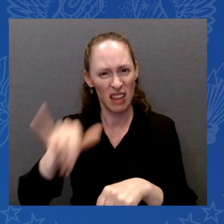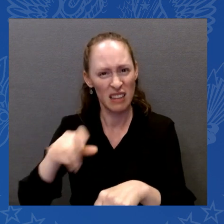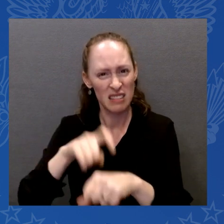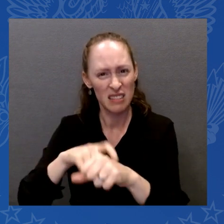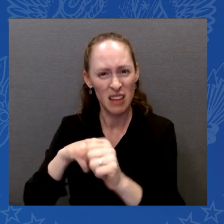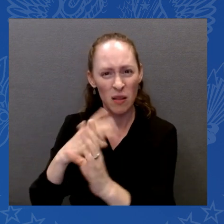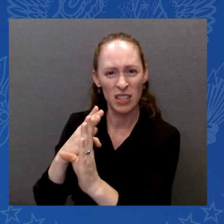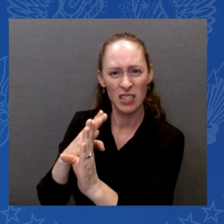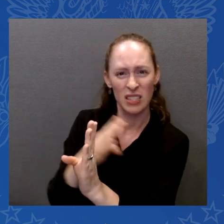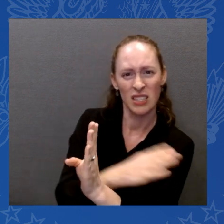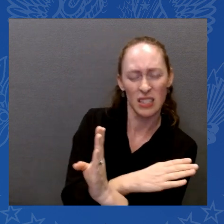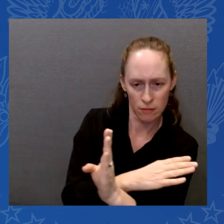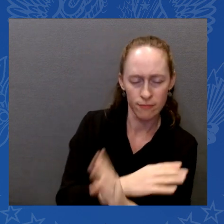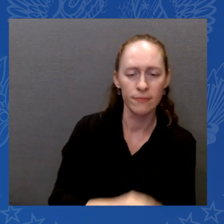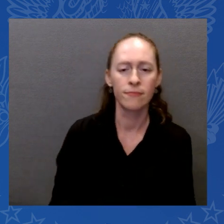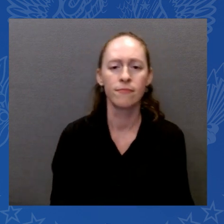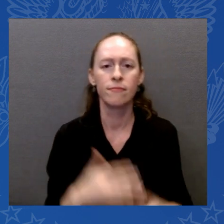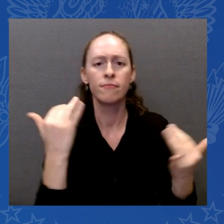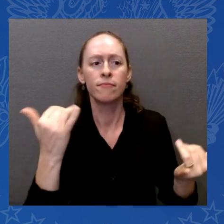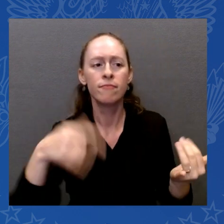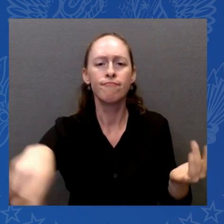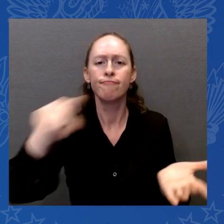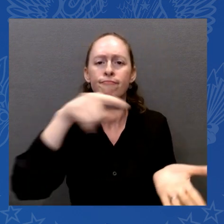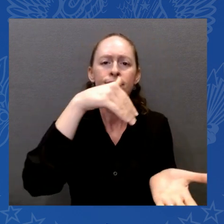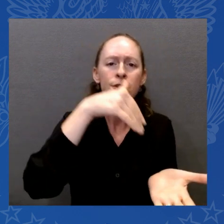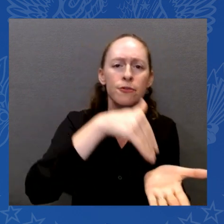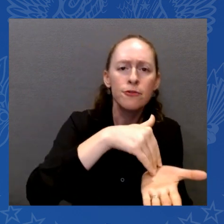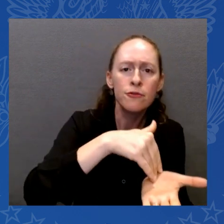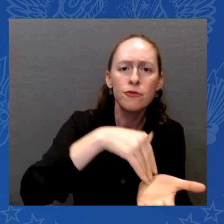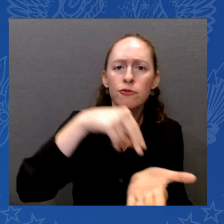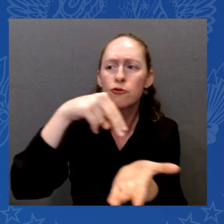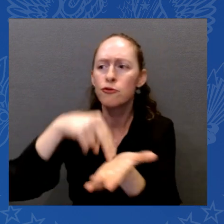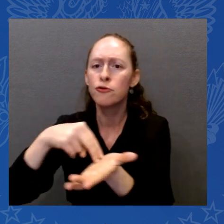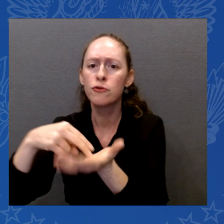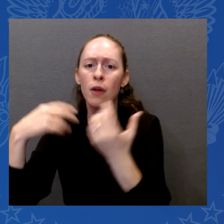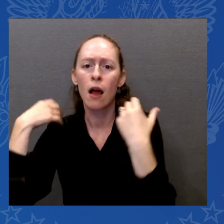In some situations, up to five to six years in prison would be the penalty.